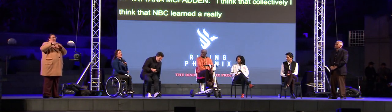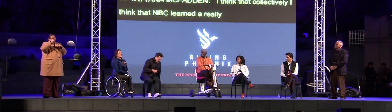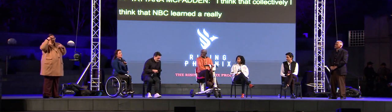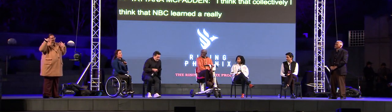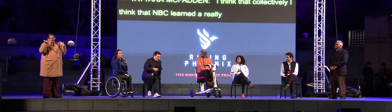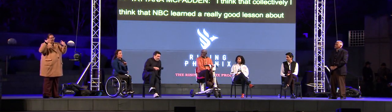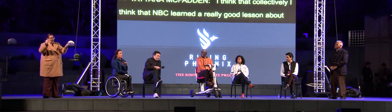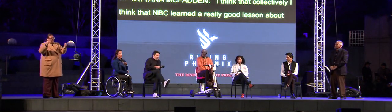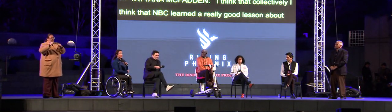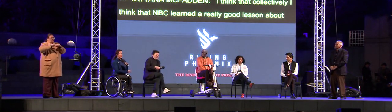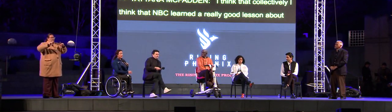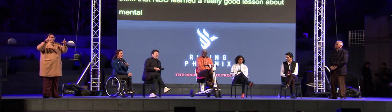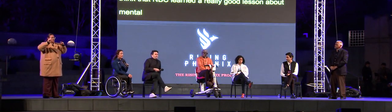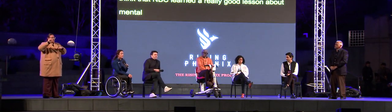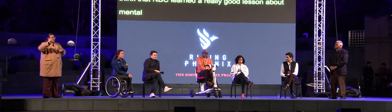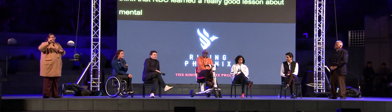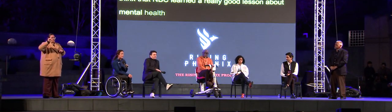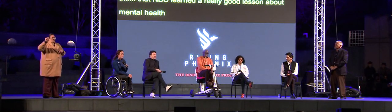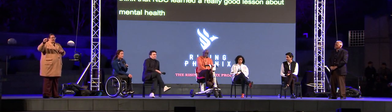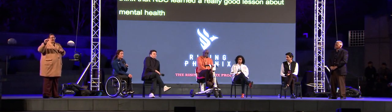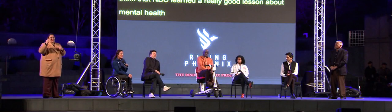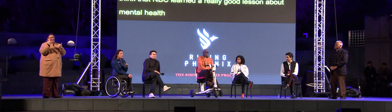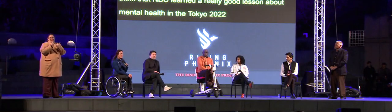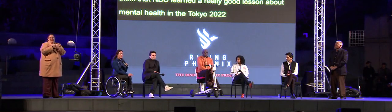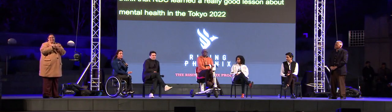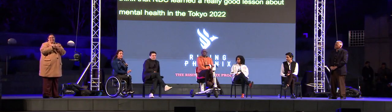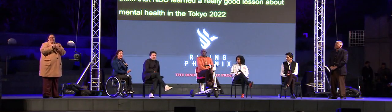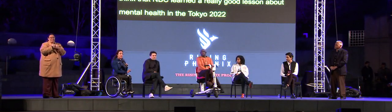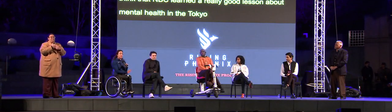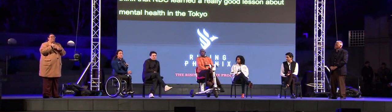in the Tokyo 2020 games, and really felt like there